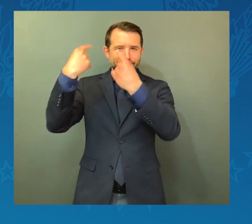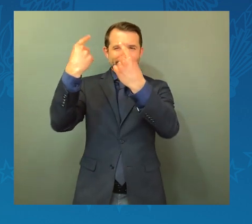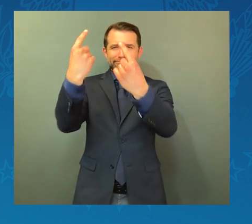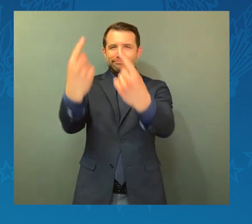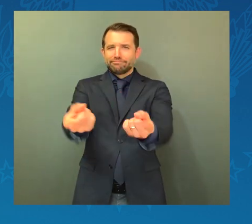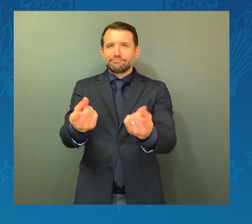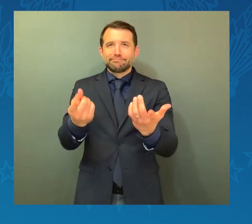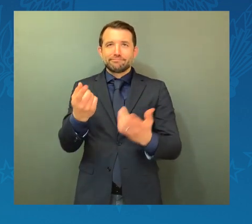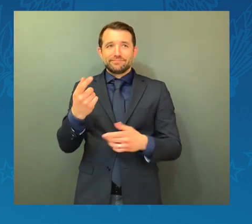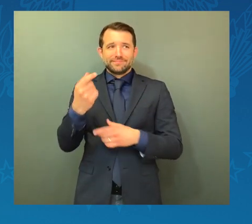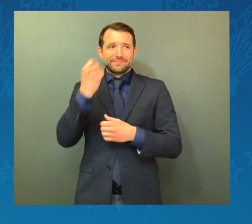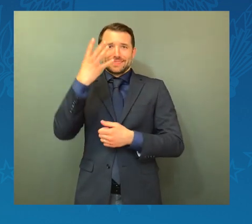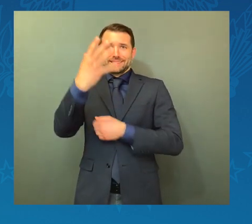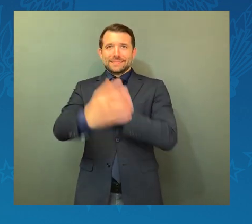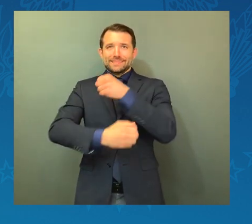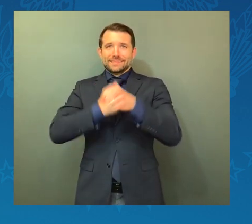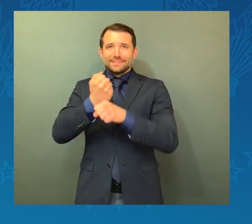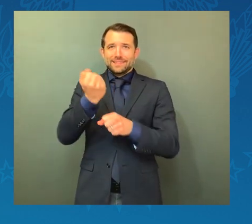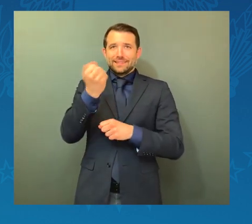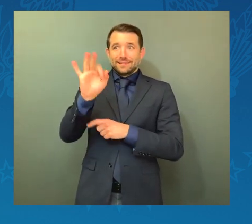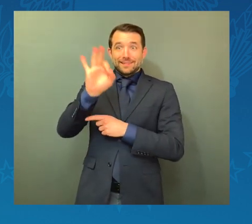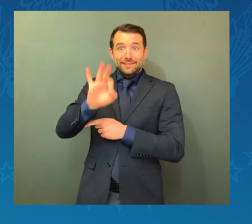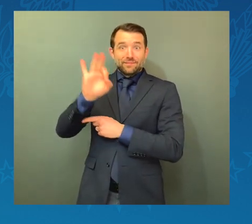and opened Joyce's fabric and sewing center,